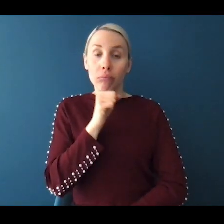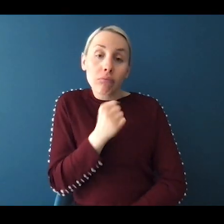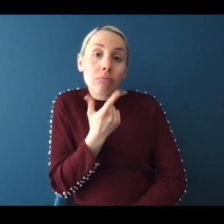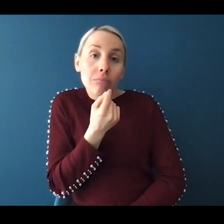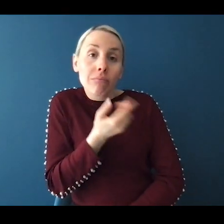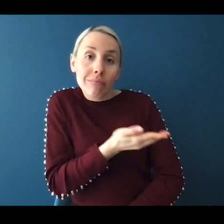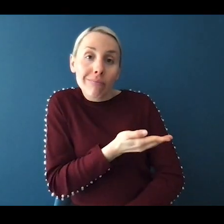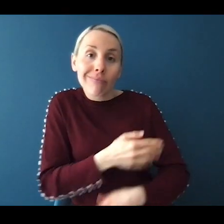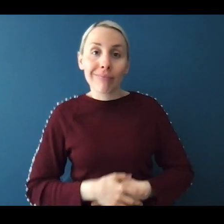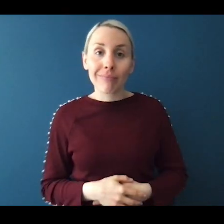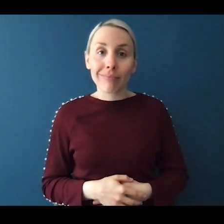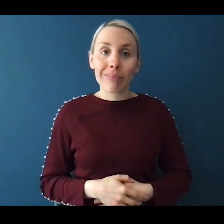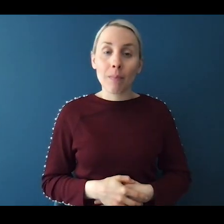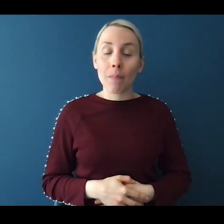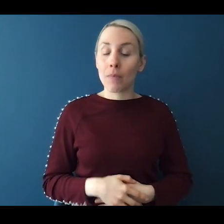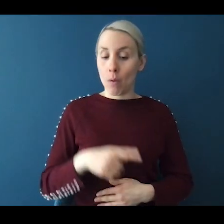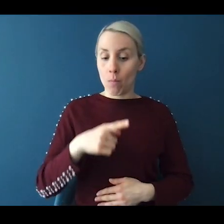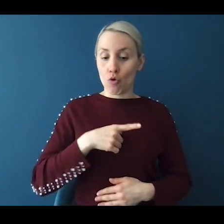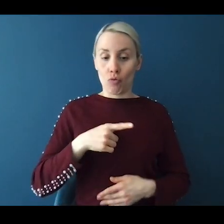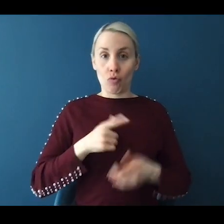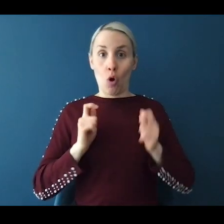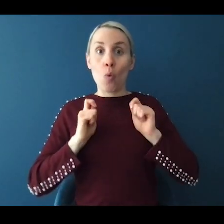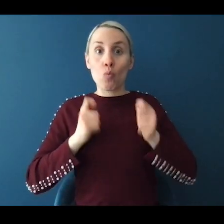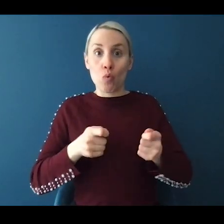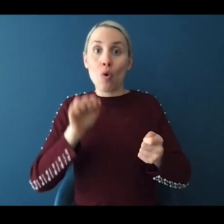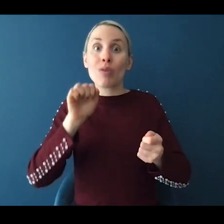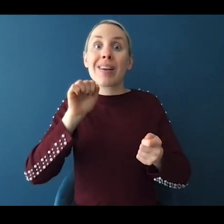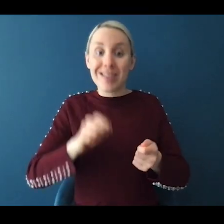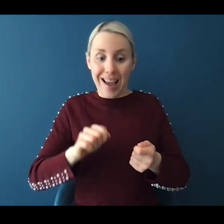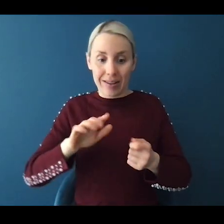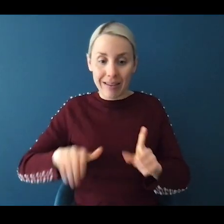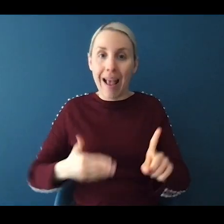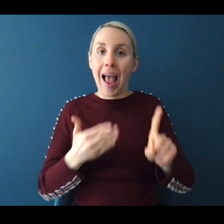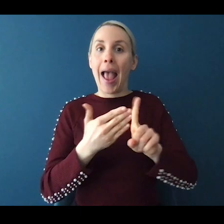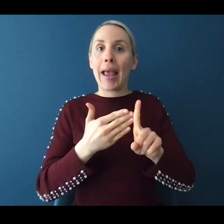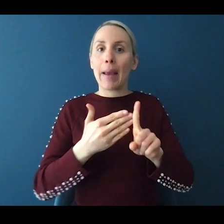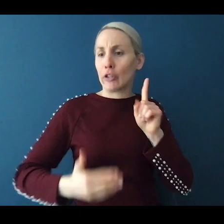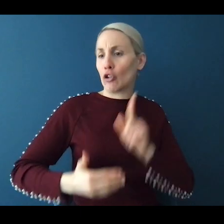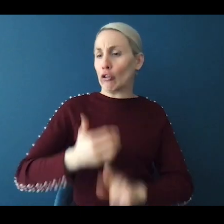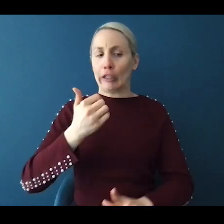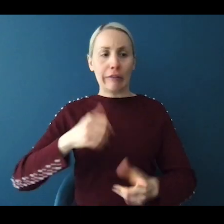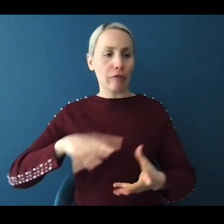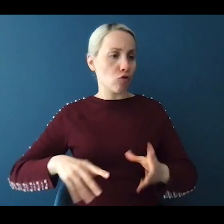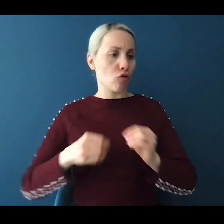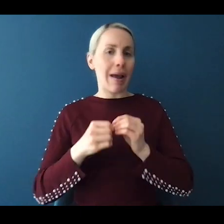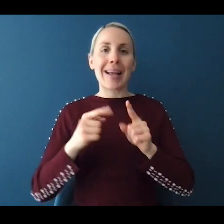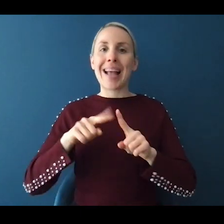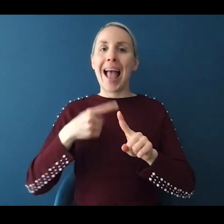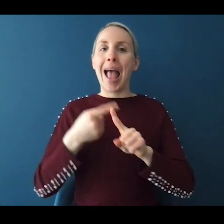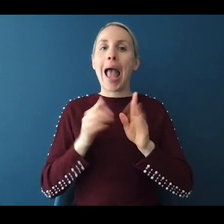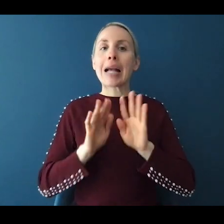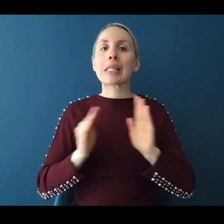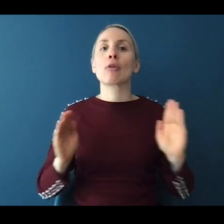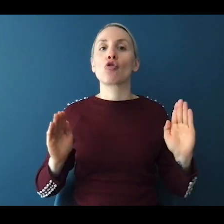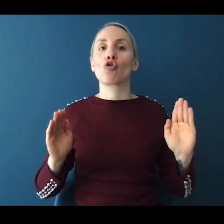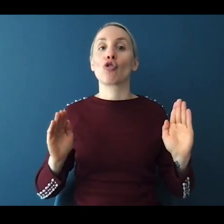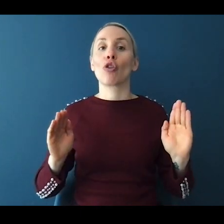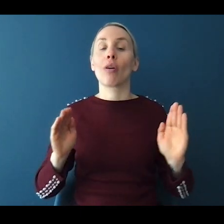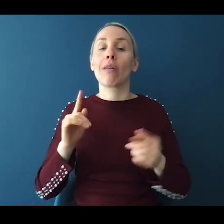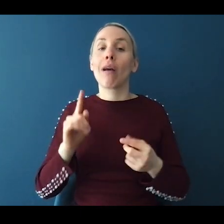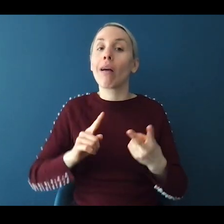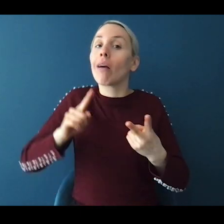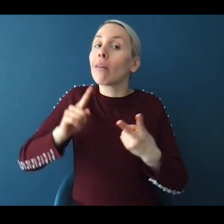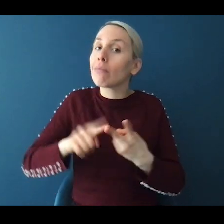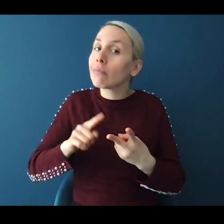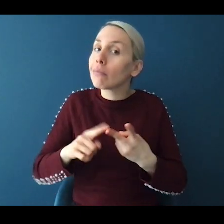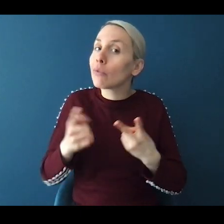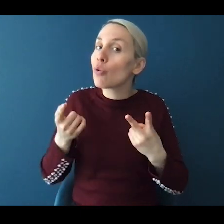this award not only to produce an exhibition that's one part but also it's kind of it should